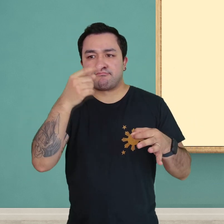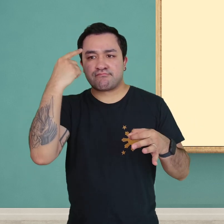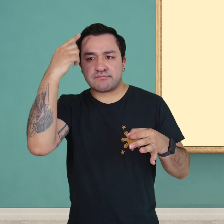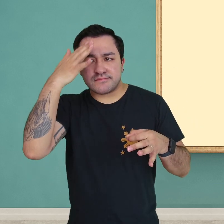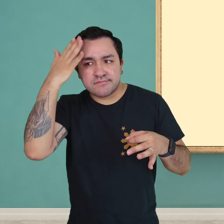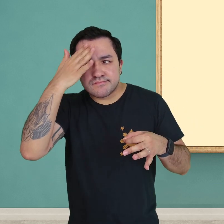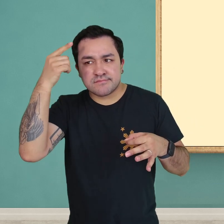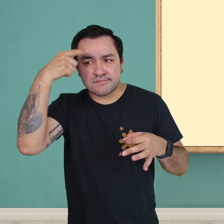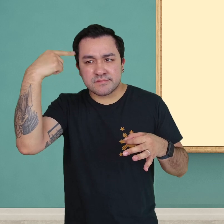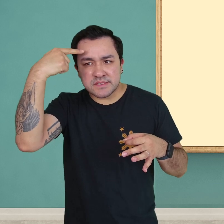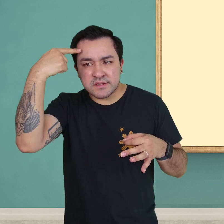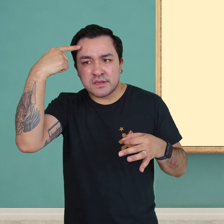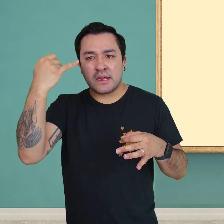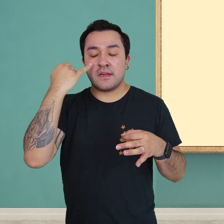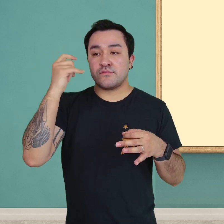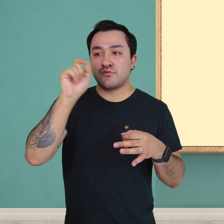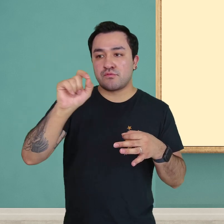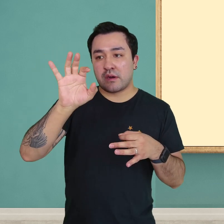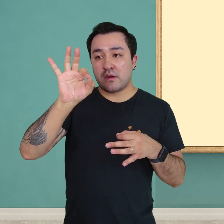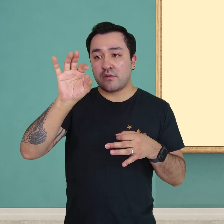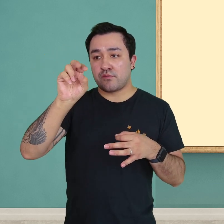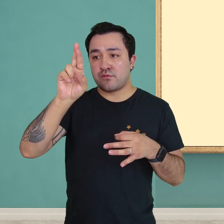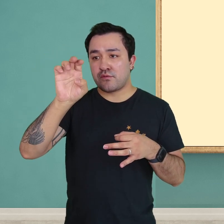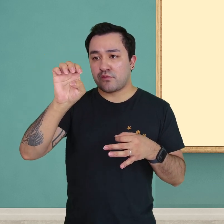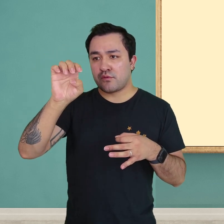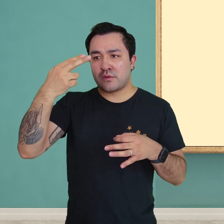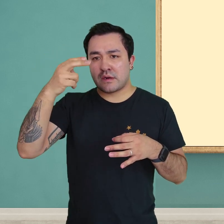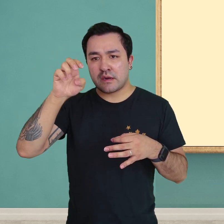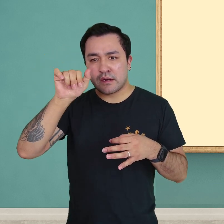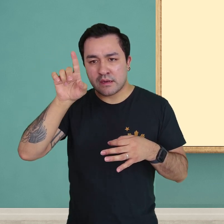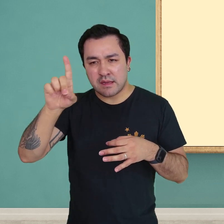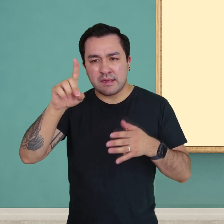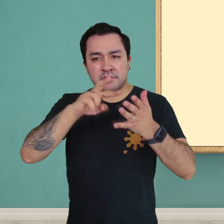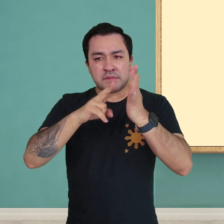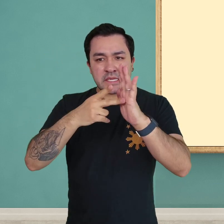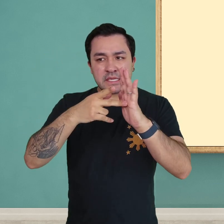on the forehead, you need to ensure you inform others that it is produced on the dominant side of